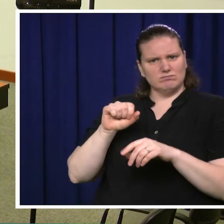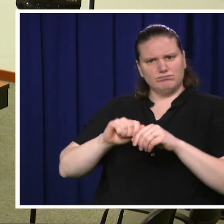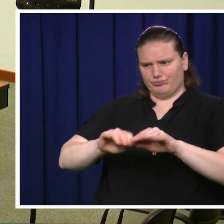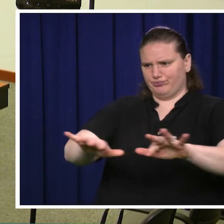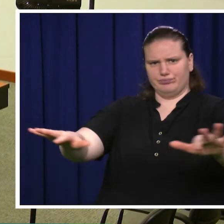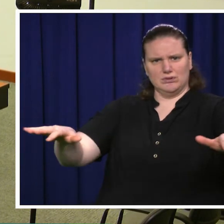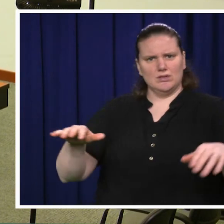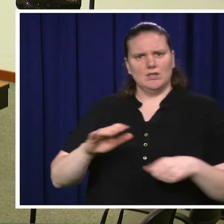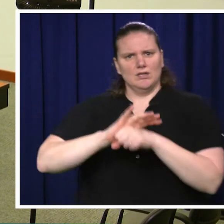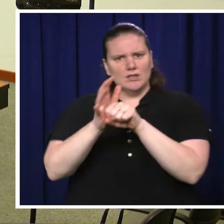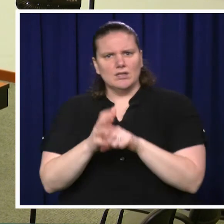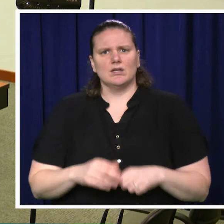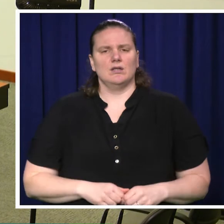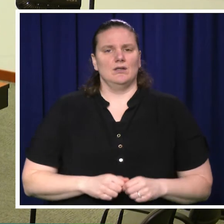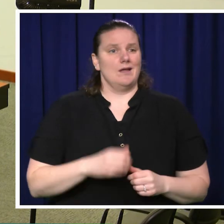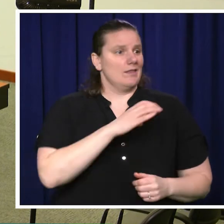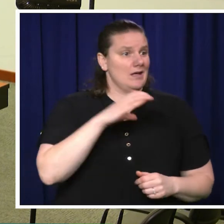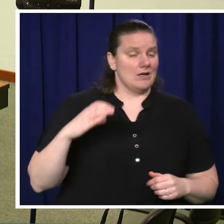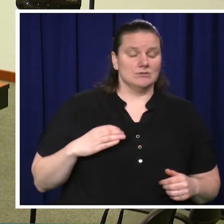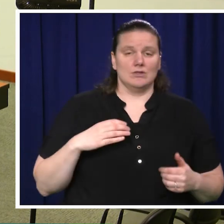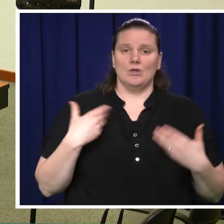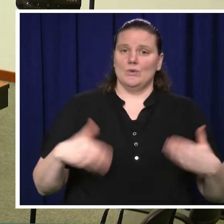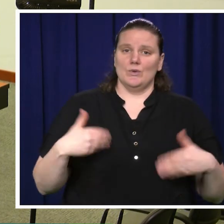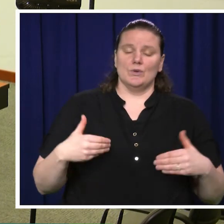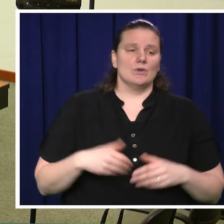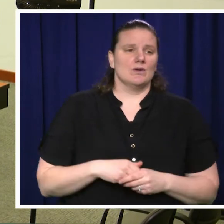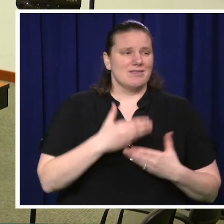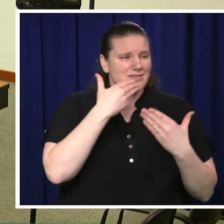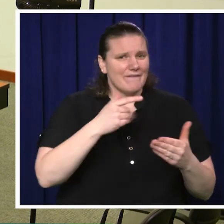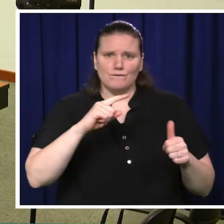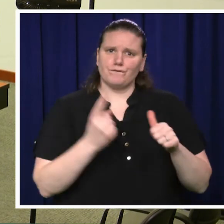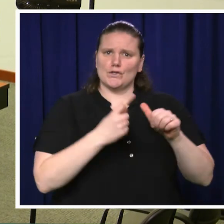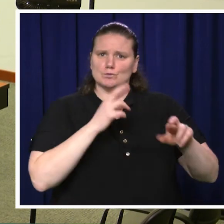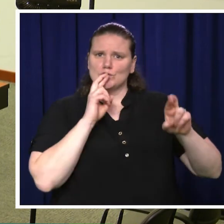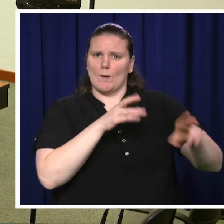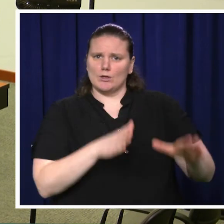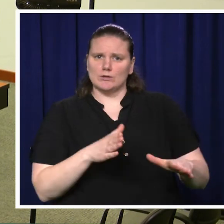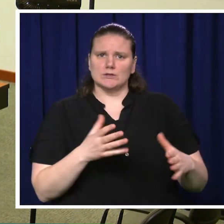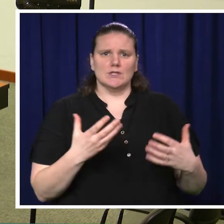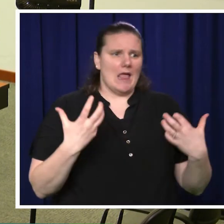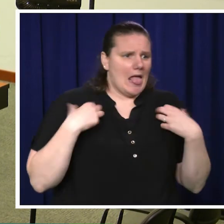response to this situation. On behalf of the County Council, I thank all of the first